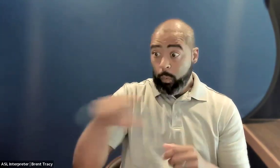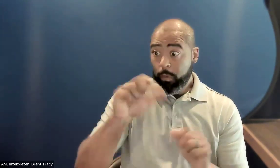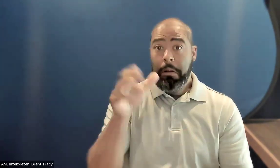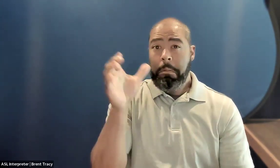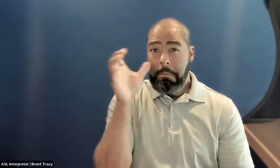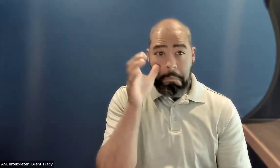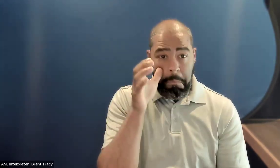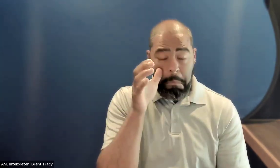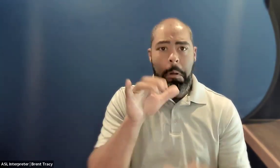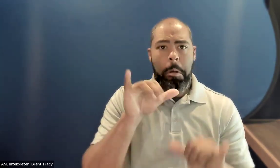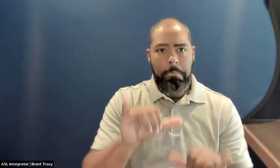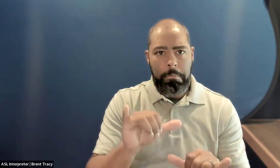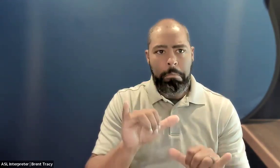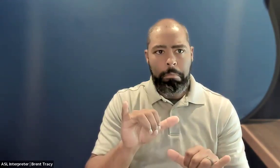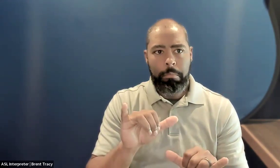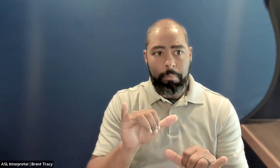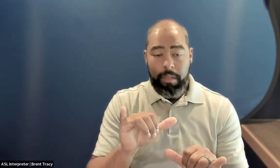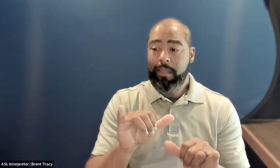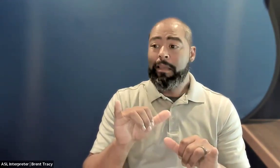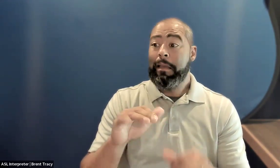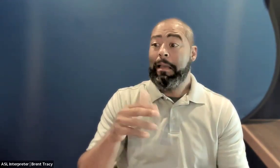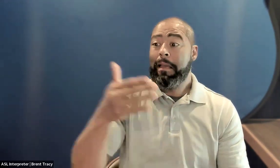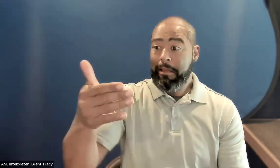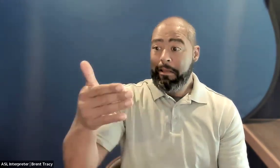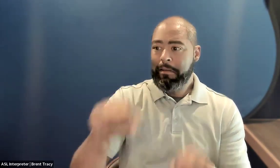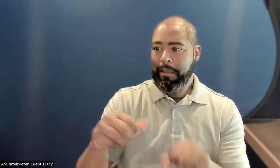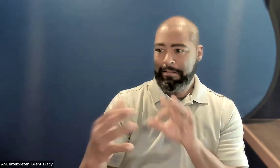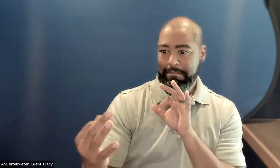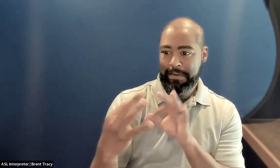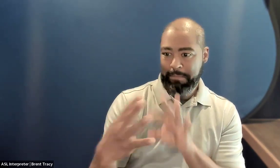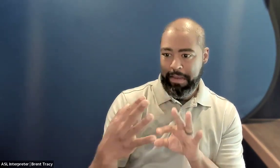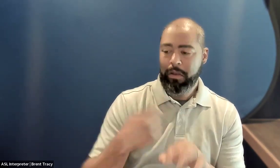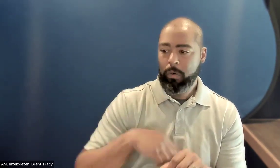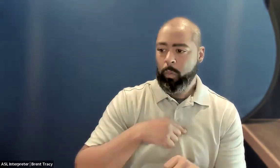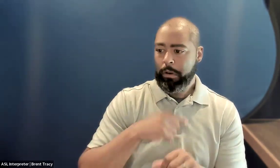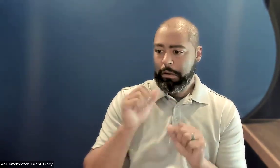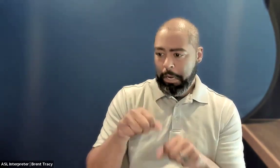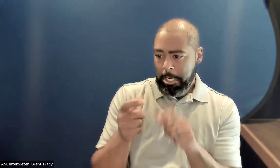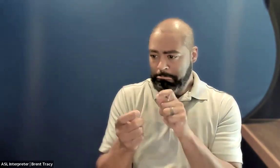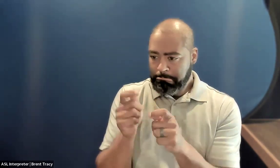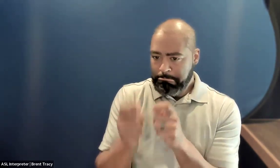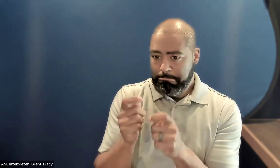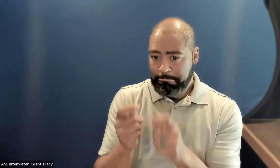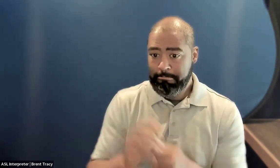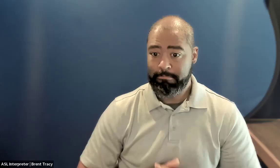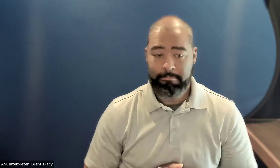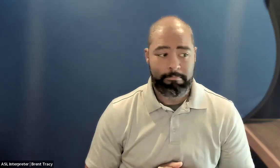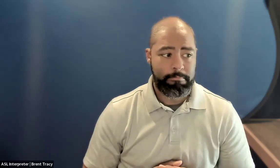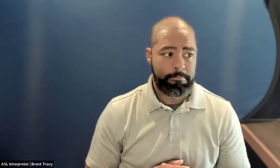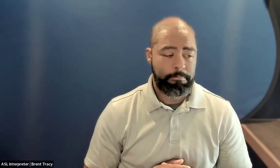So the first of these remaining areas relates to land alteration in particular, particularly forest and tree clearing.